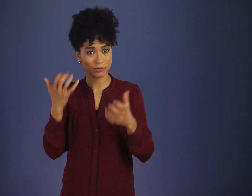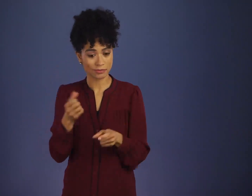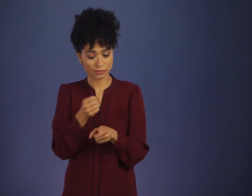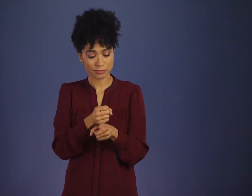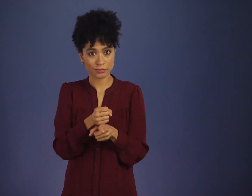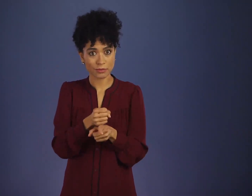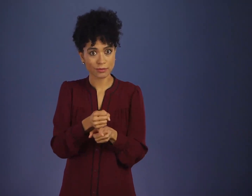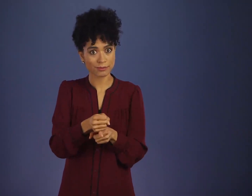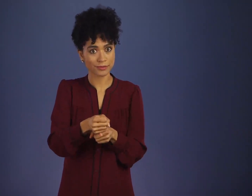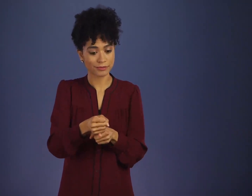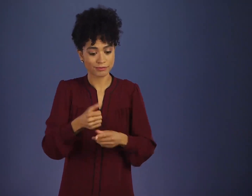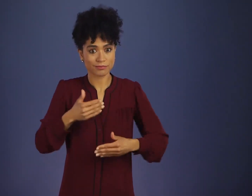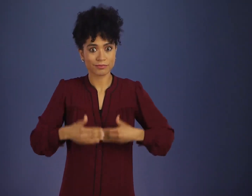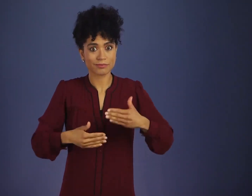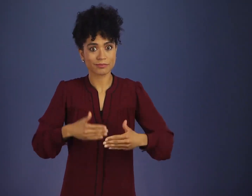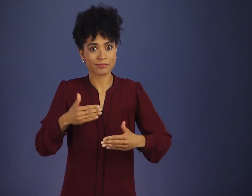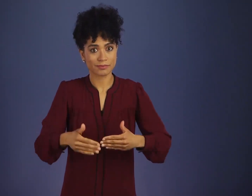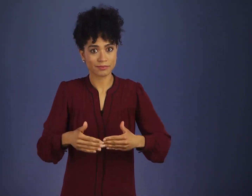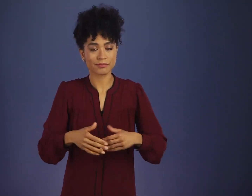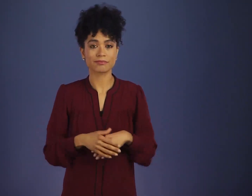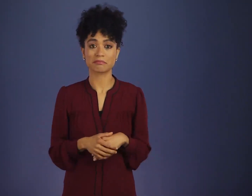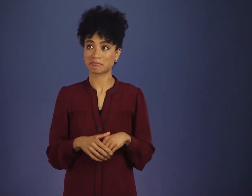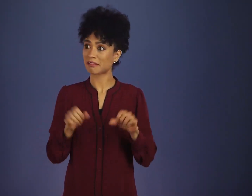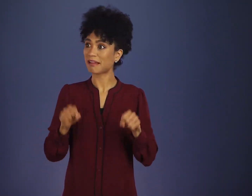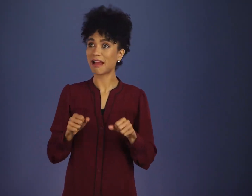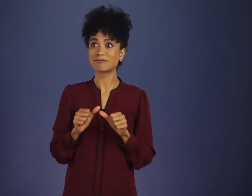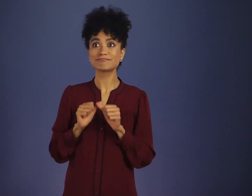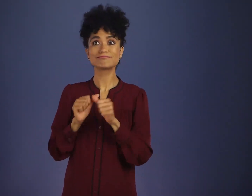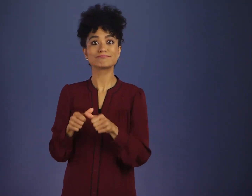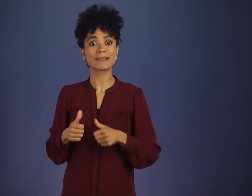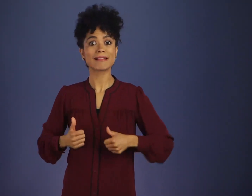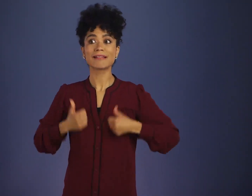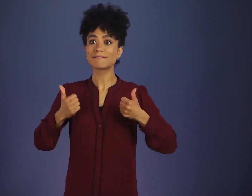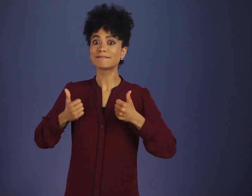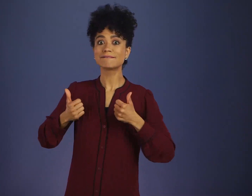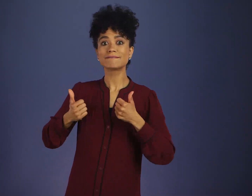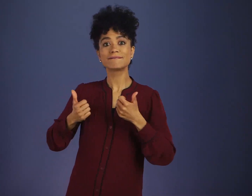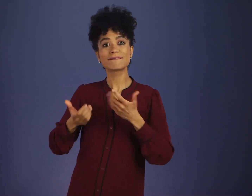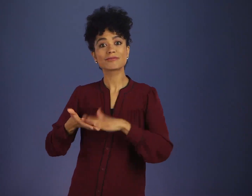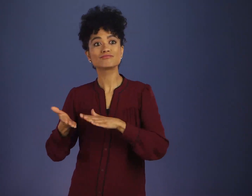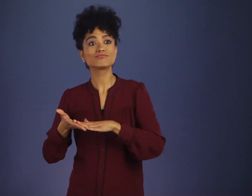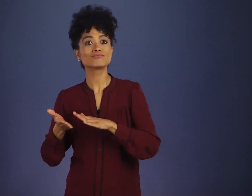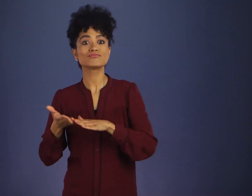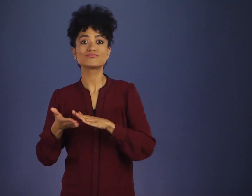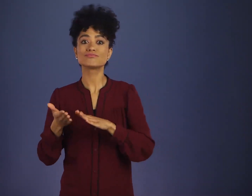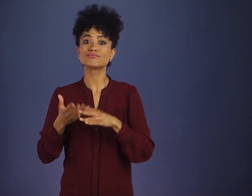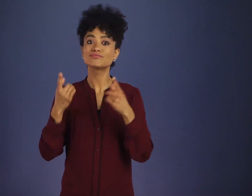if we are to expect sobriety, progress, and any real ability to cope with life.